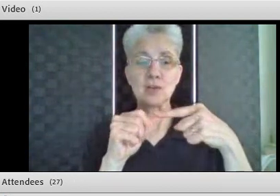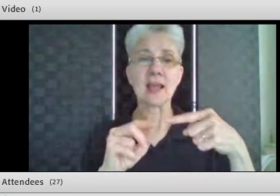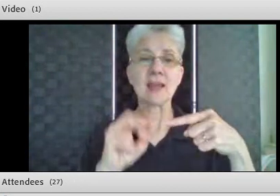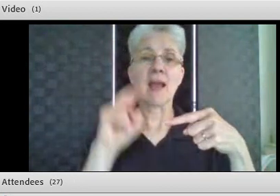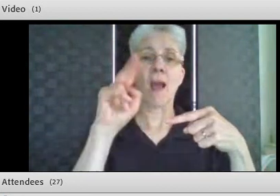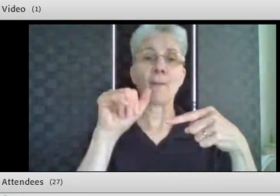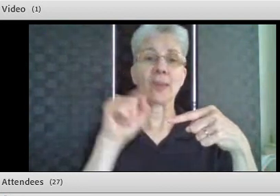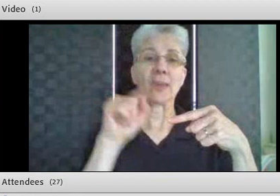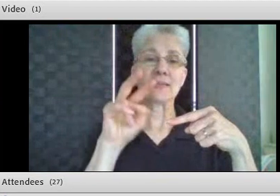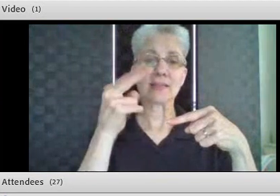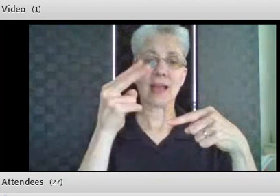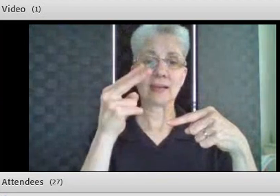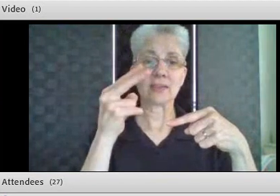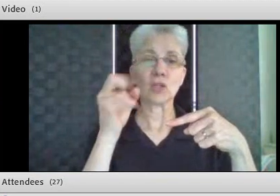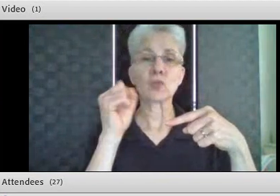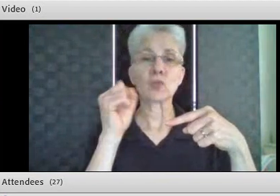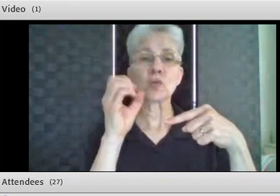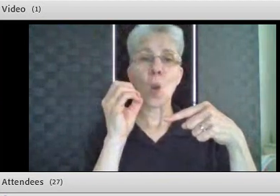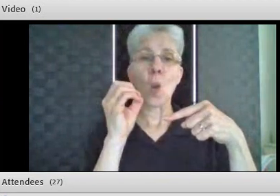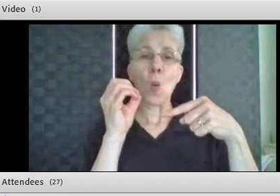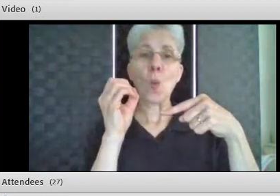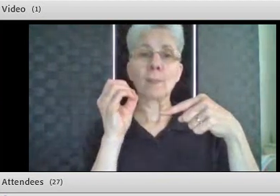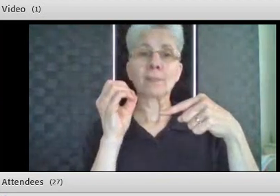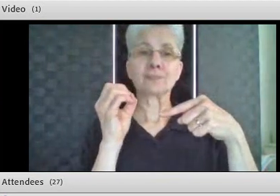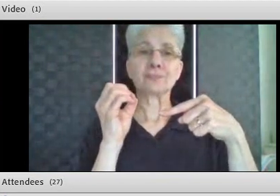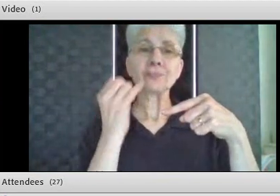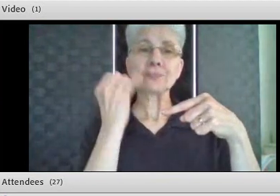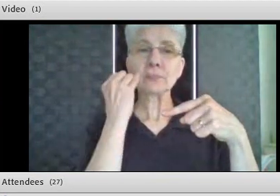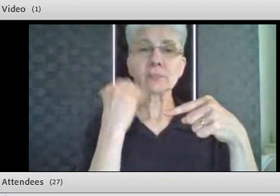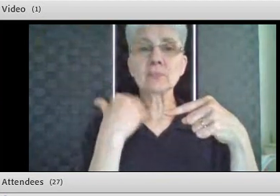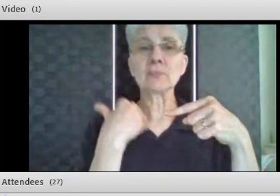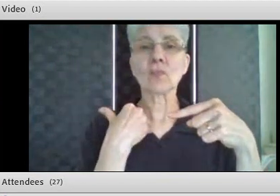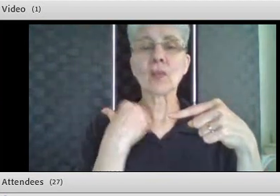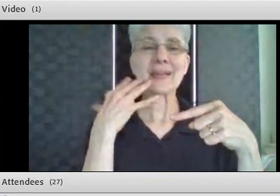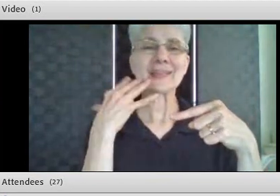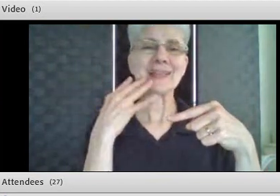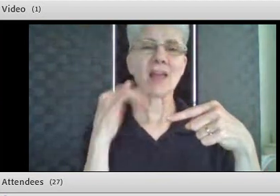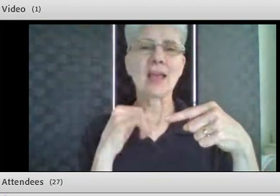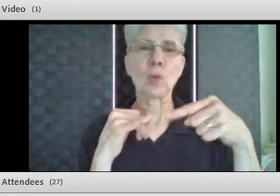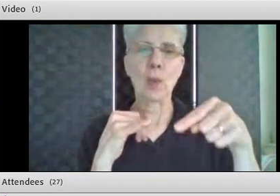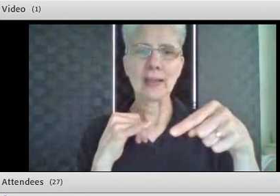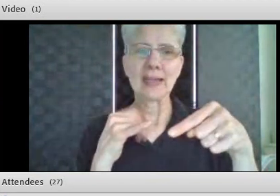that goes along this way, this is one beat right here. This is the downbeat in the first column